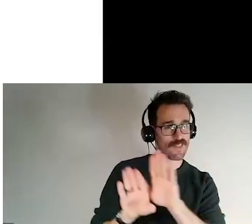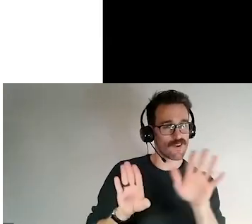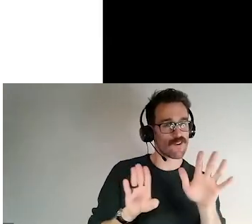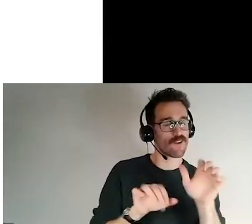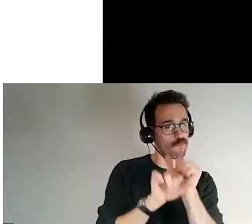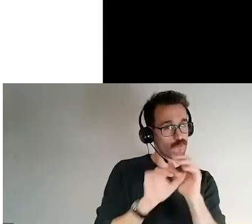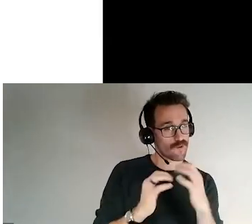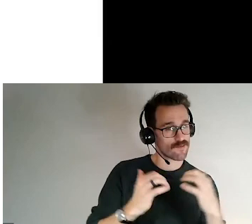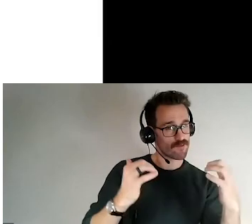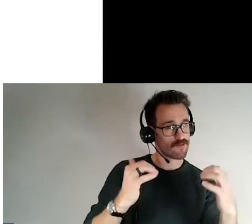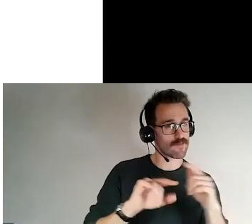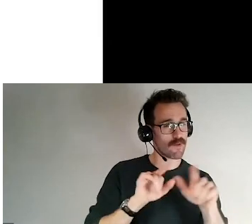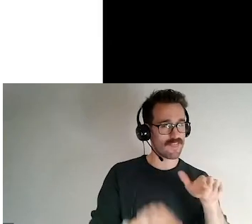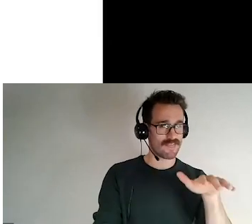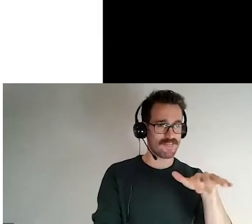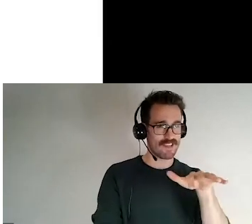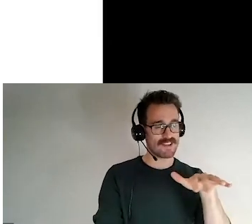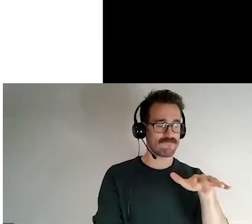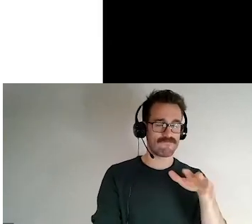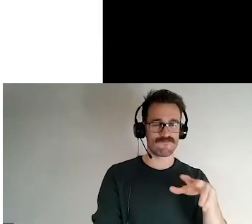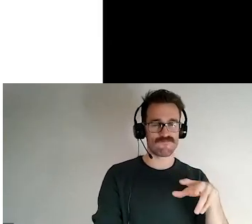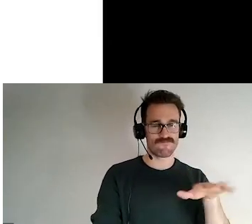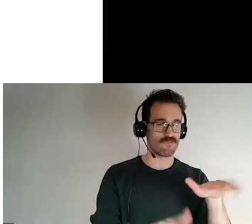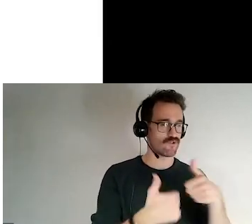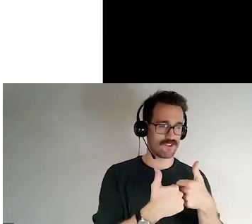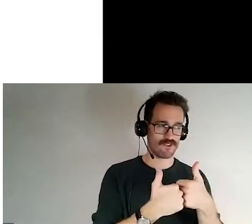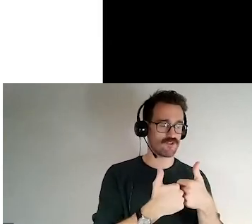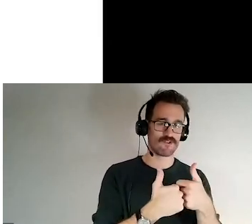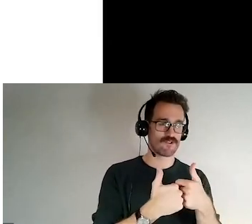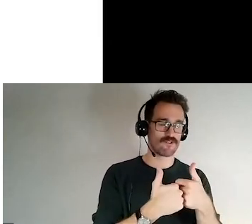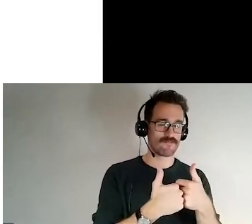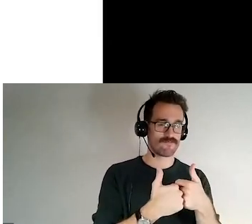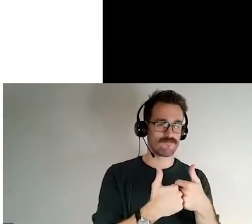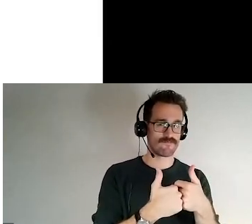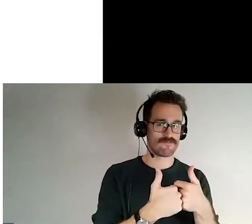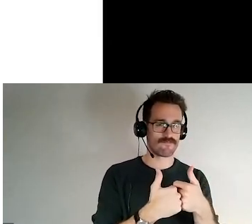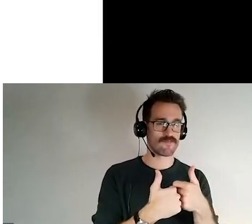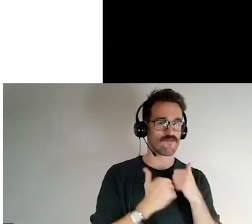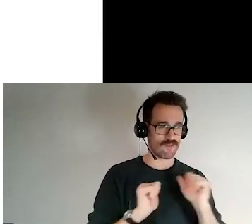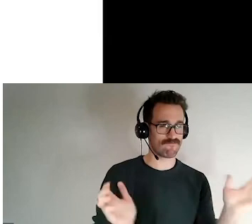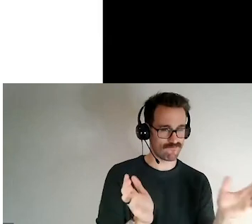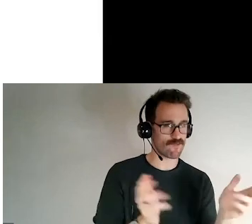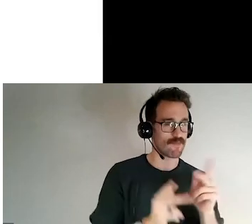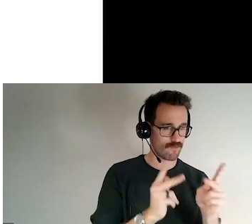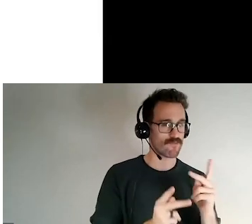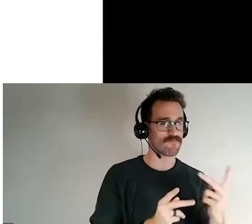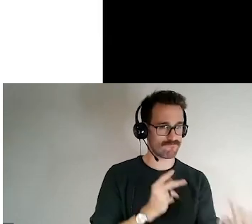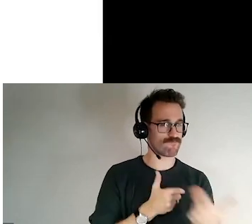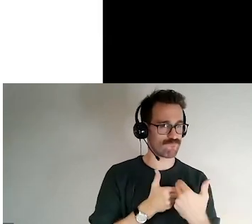pool was definitely more difficult to encourage buy-in. We also heard from a number of employees